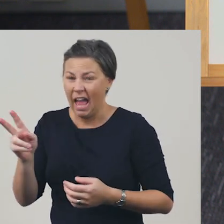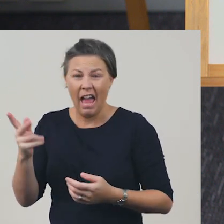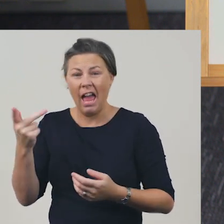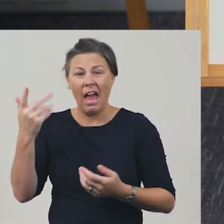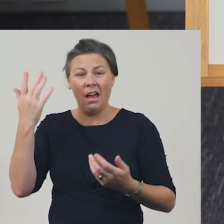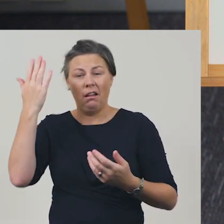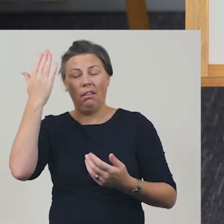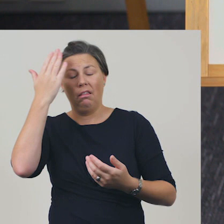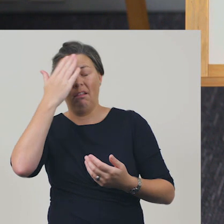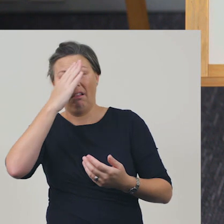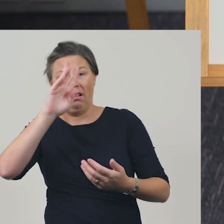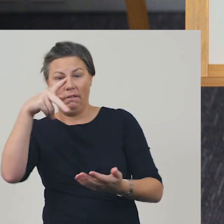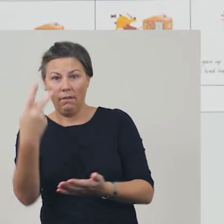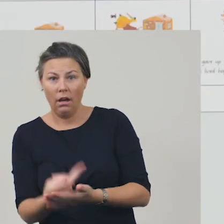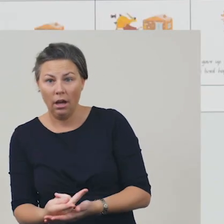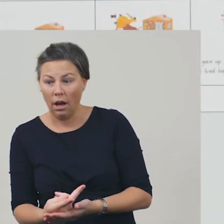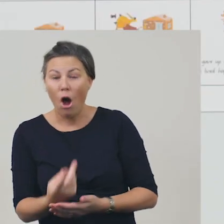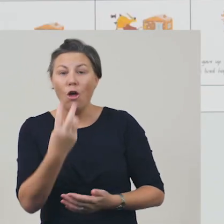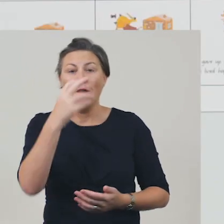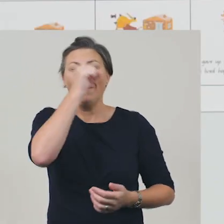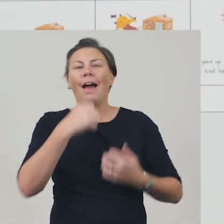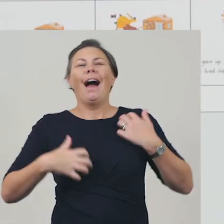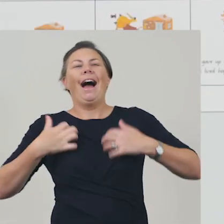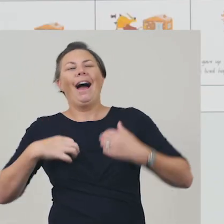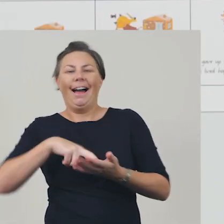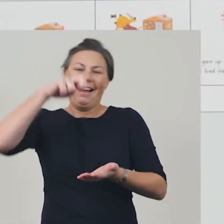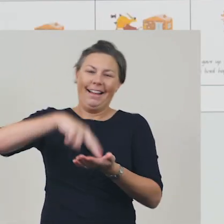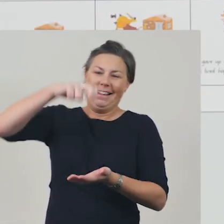The three little pigs cheered. The house of bricks was so strong,